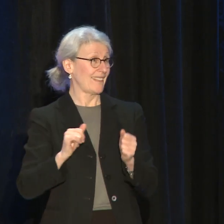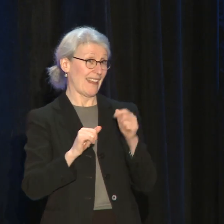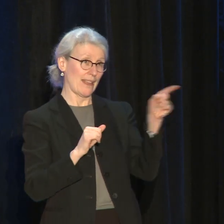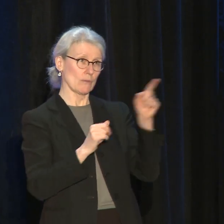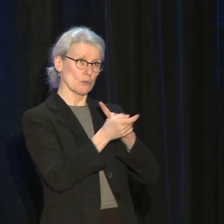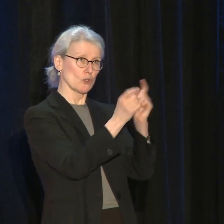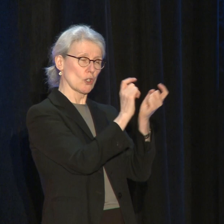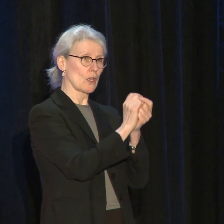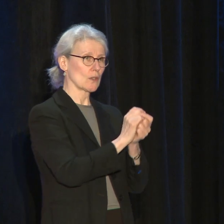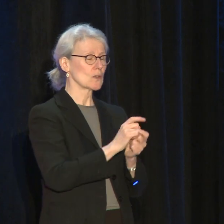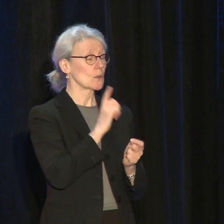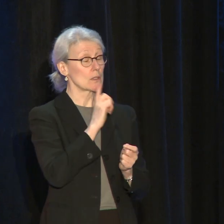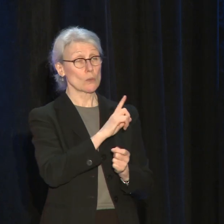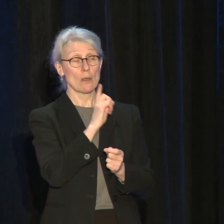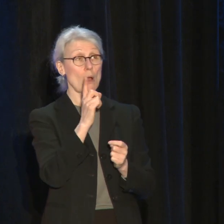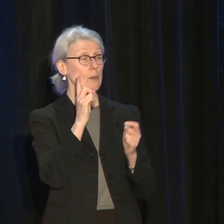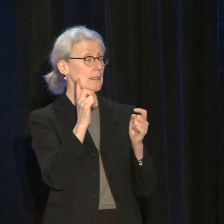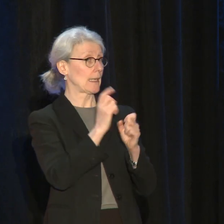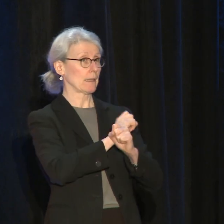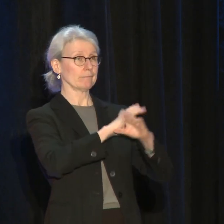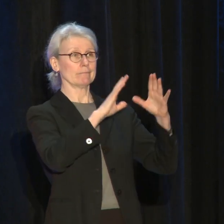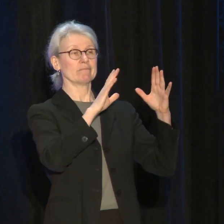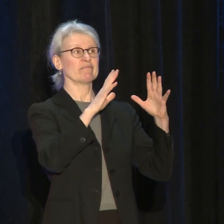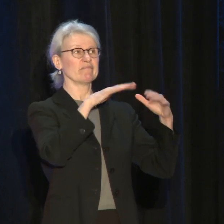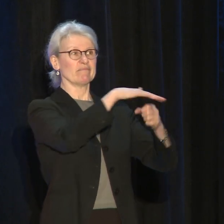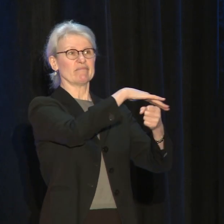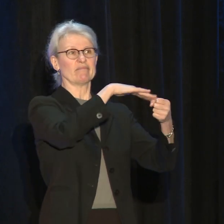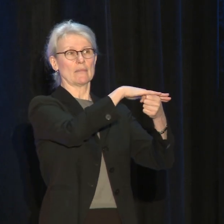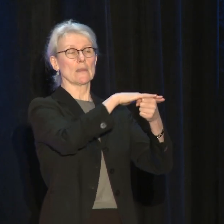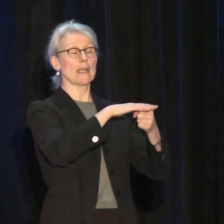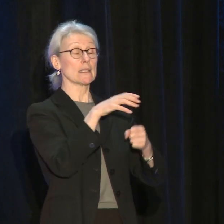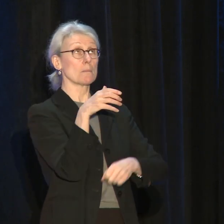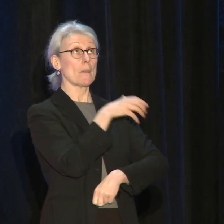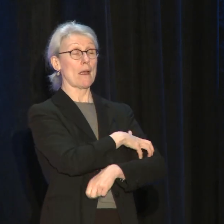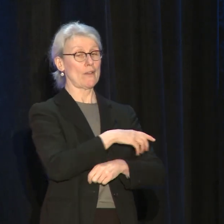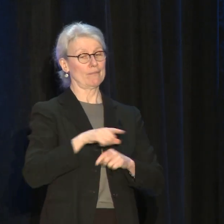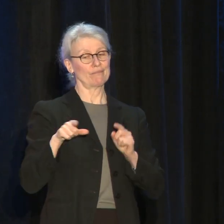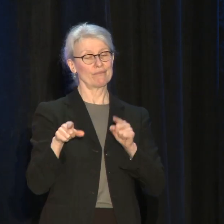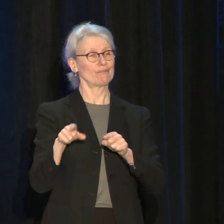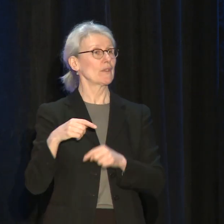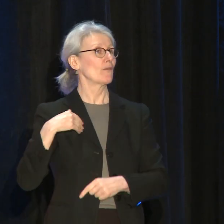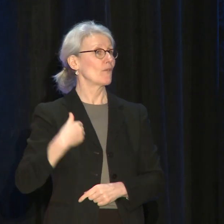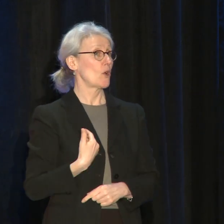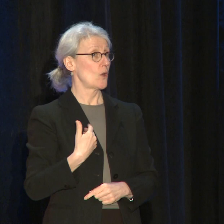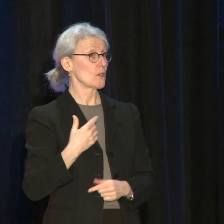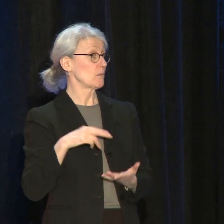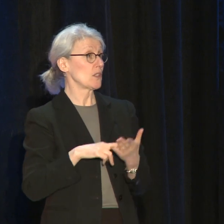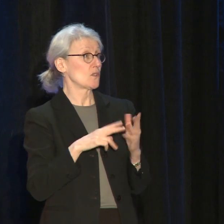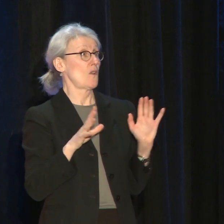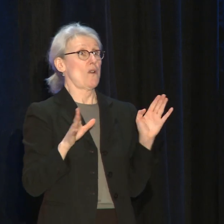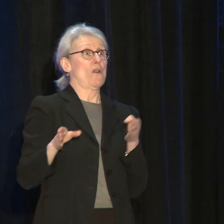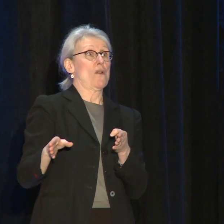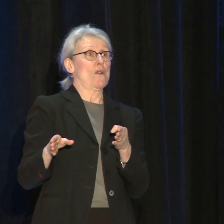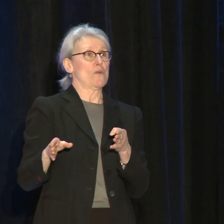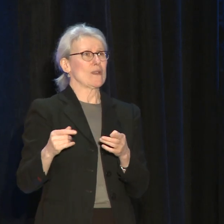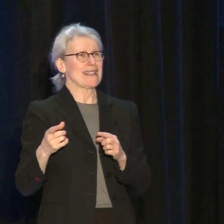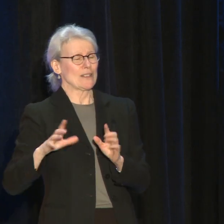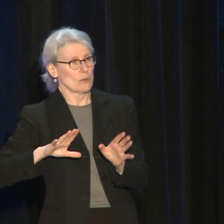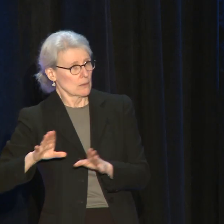at this ideological level that is so powerful to deter us from the radical change we need to